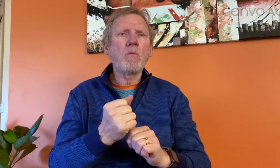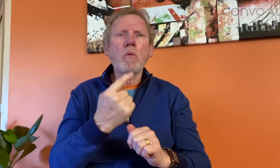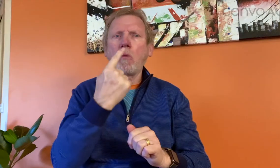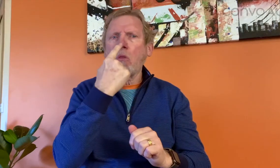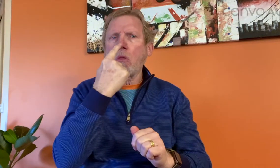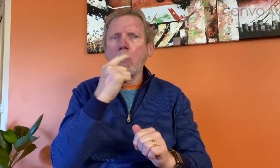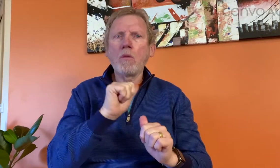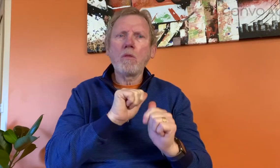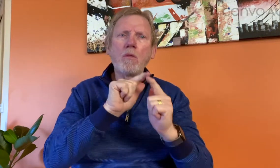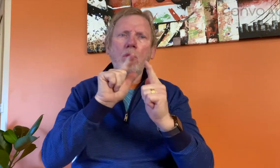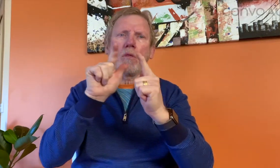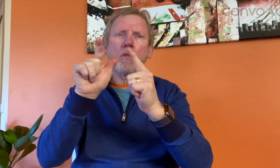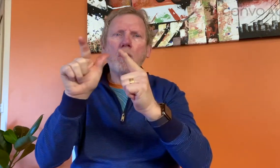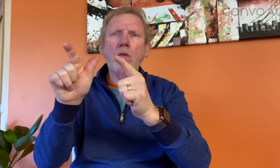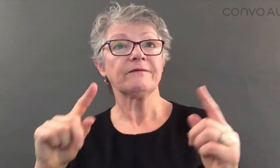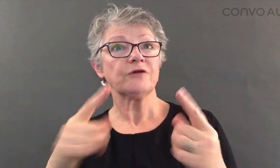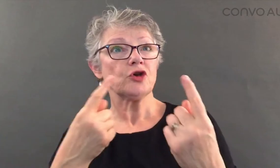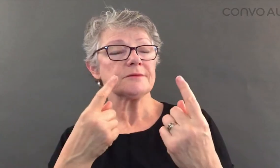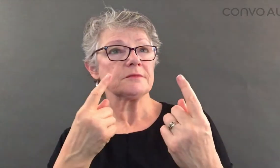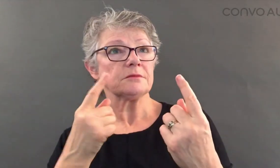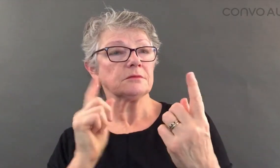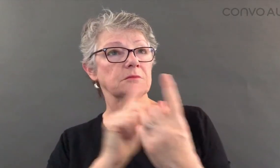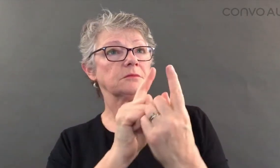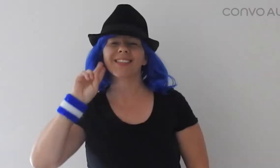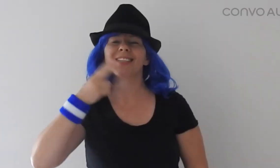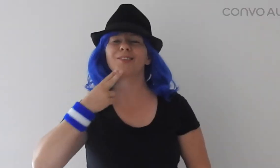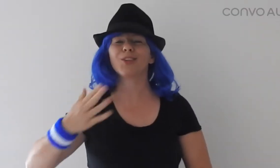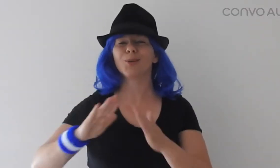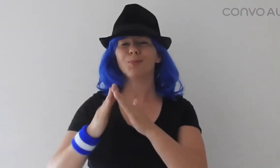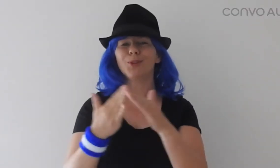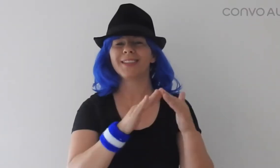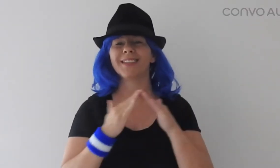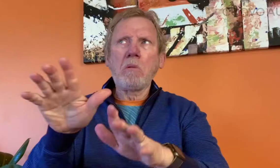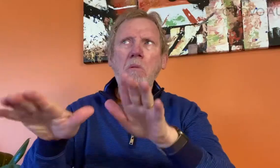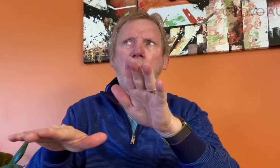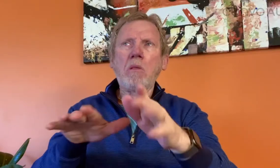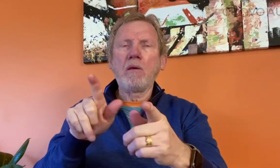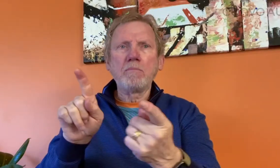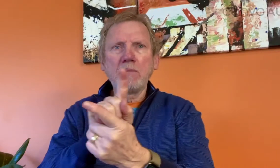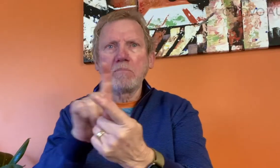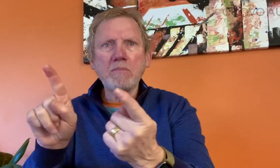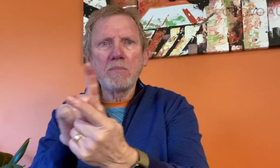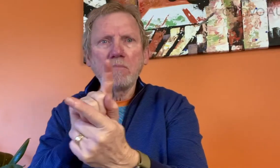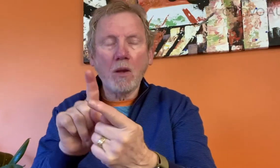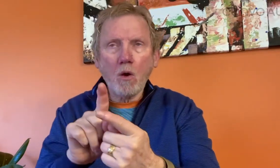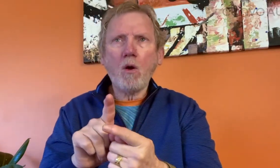When I just happened to meet the Deaf community for the first time, it was overwhelming but